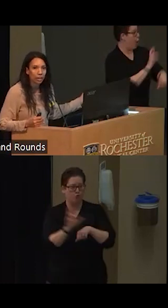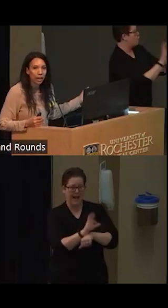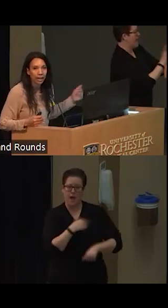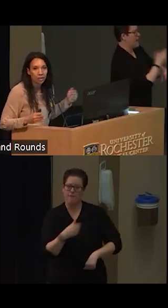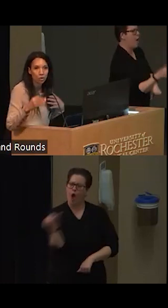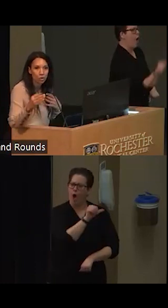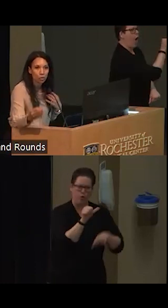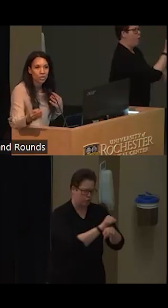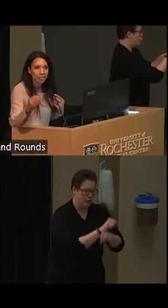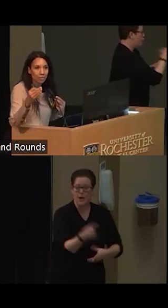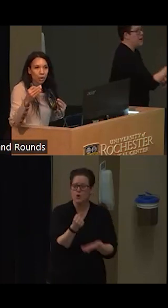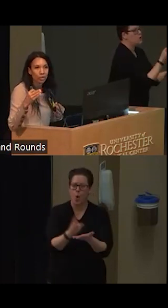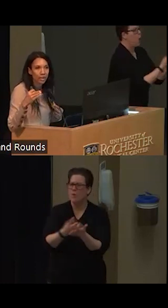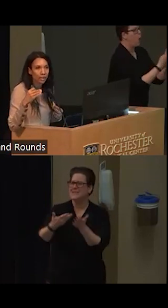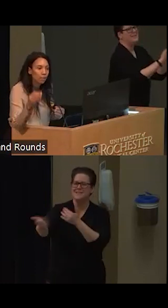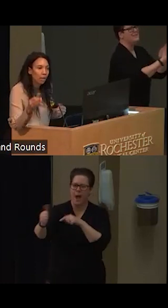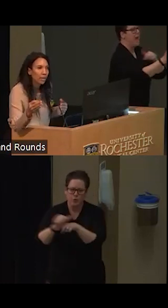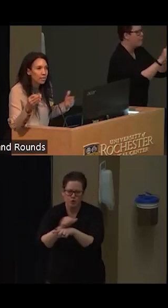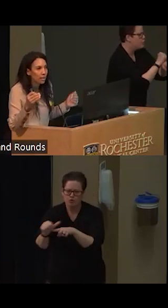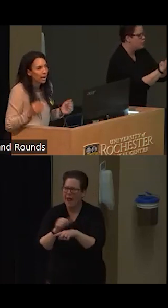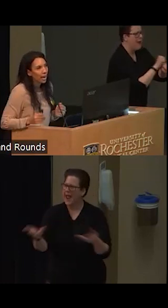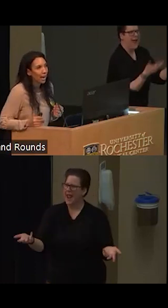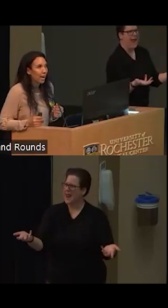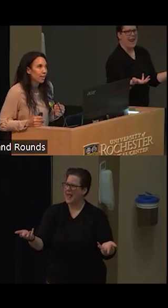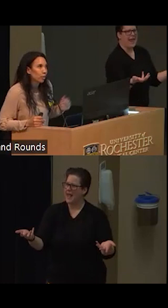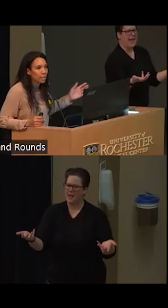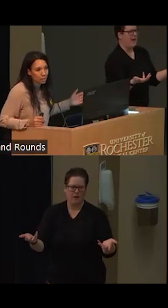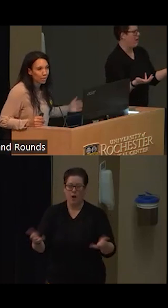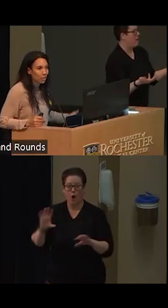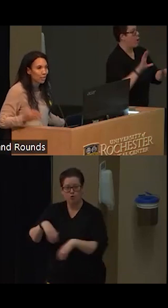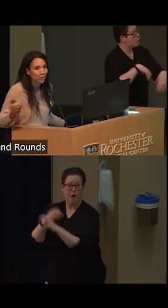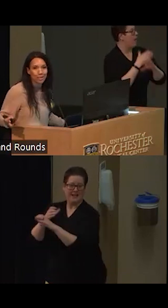here and social Works workers get a little bit of this and our crisis Specialists are doing